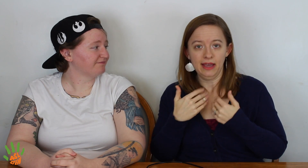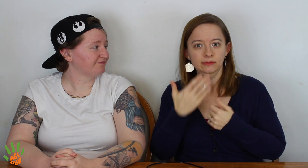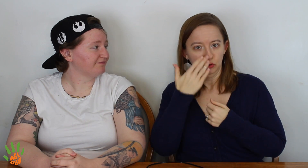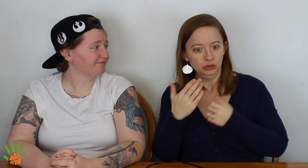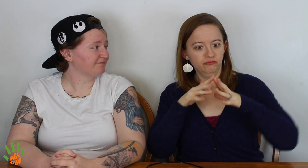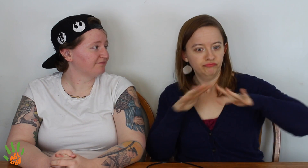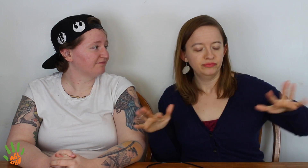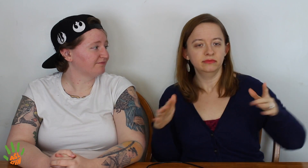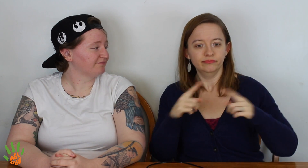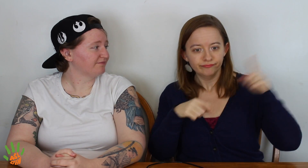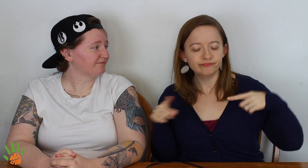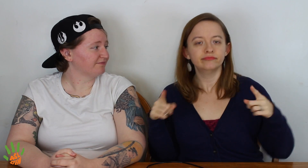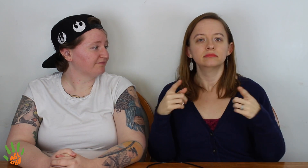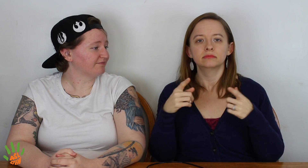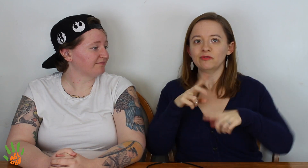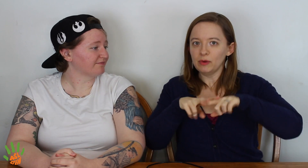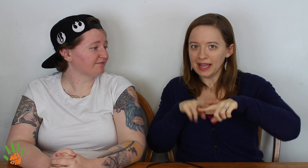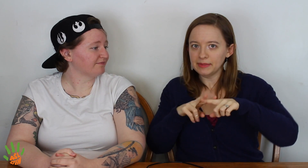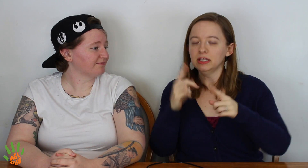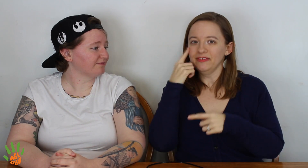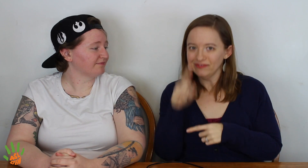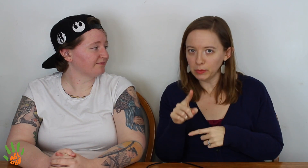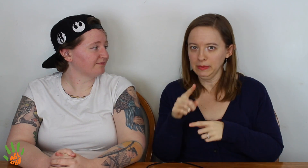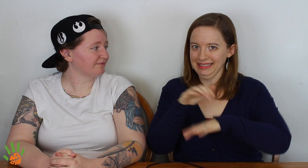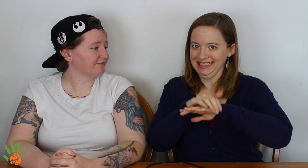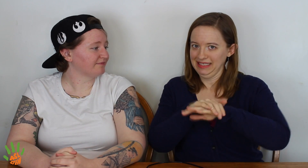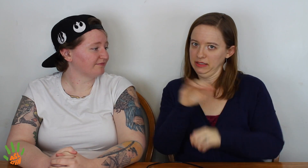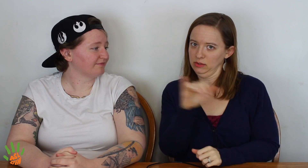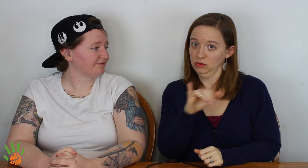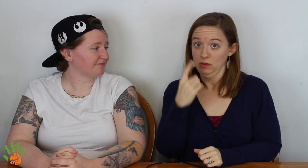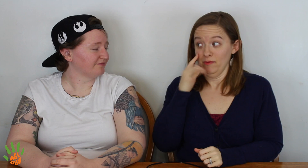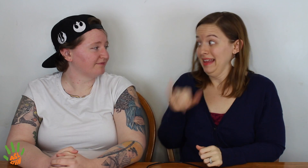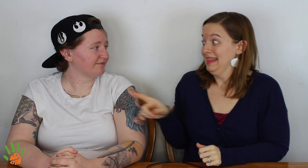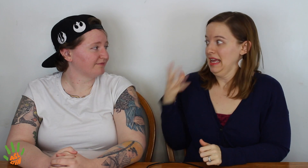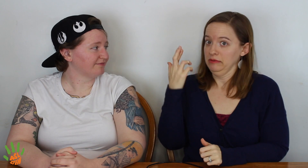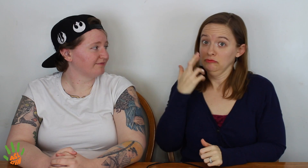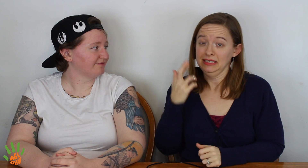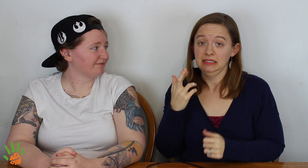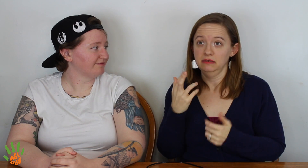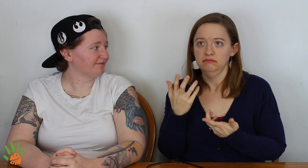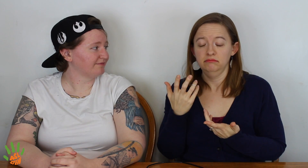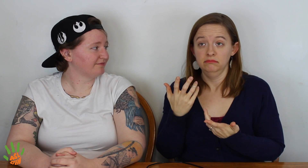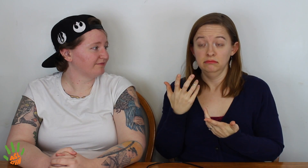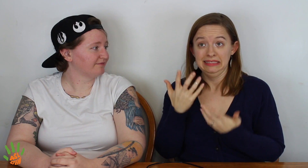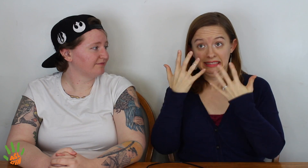Because you need to have a good diverse vocabulary level for English for that reason.